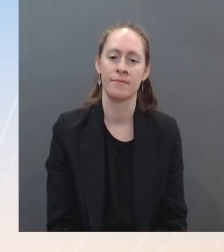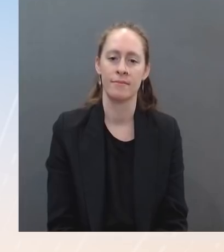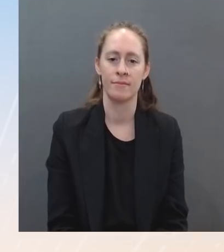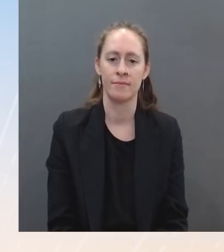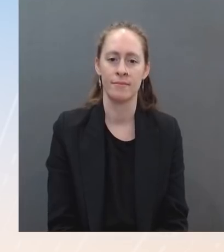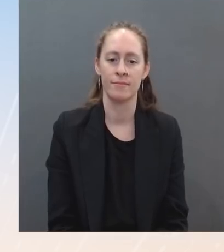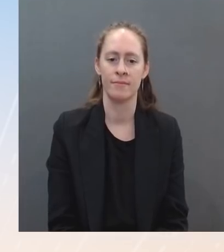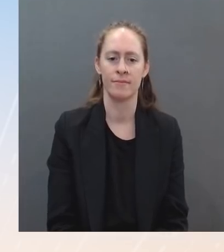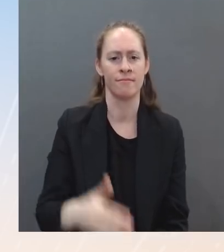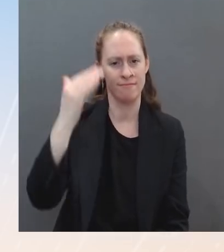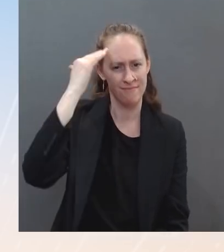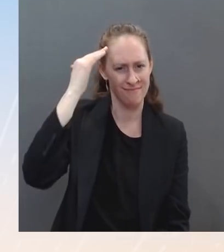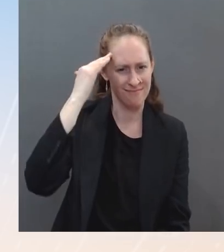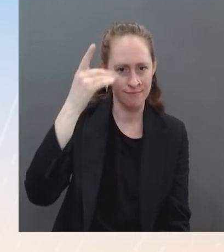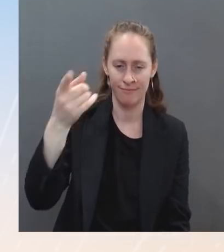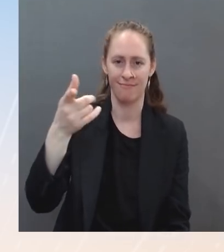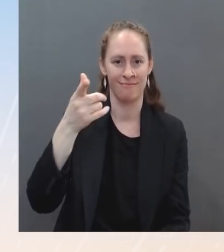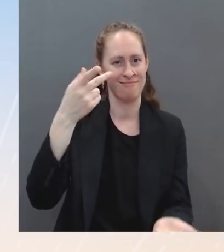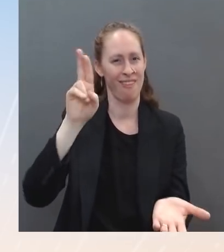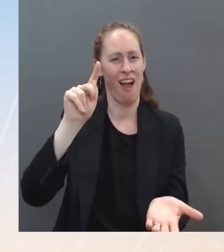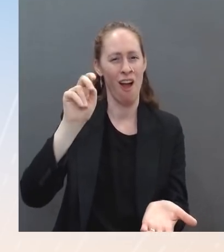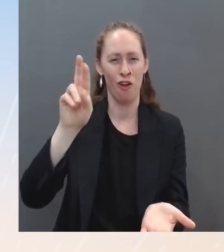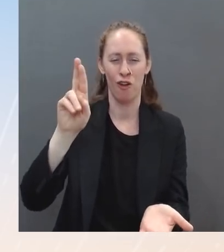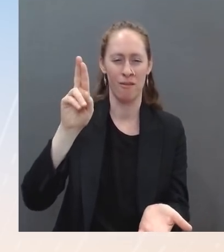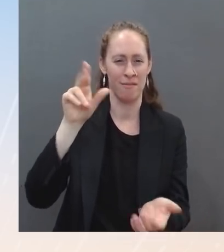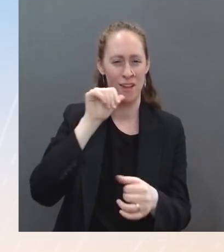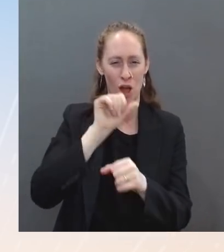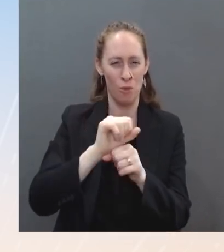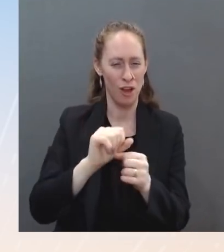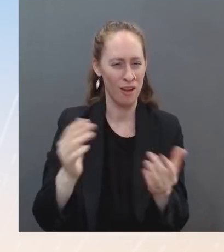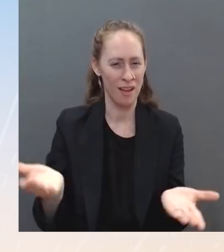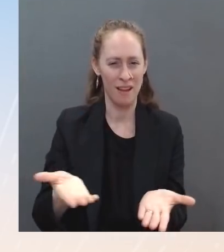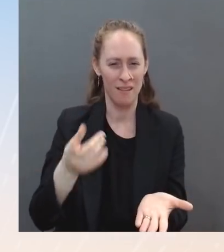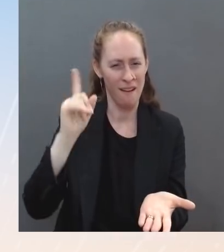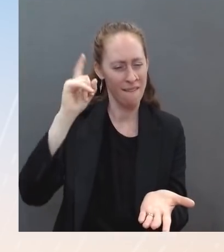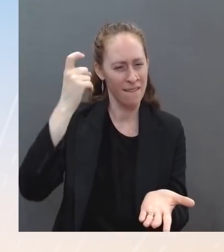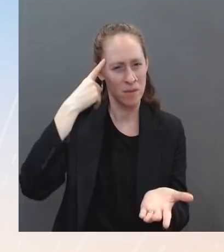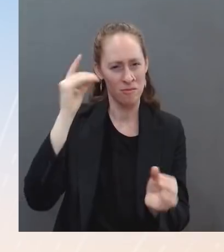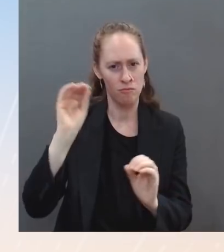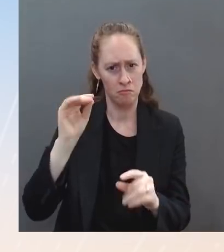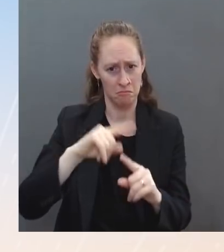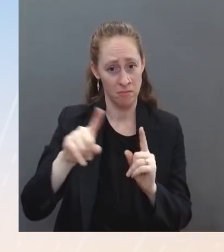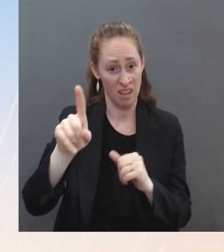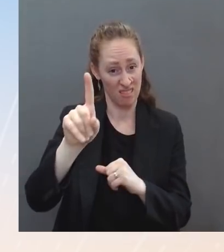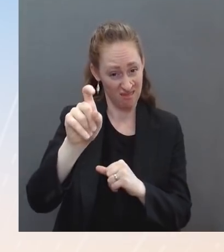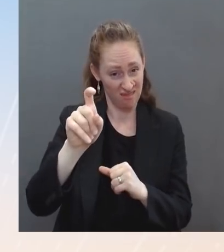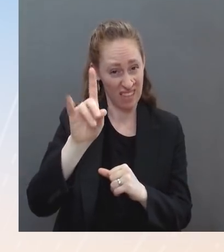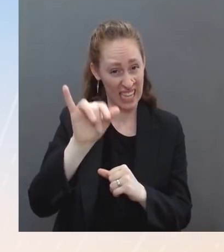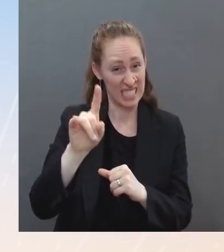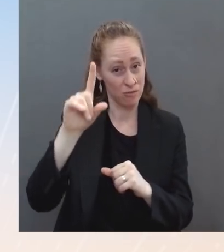Has the President read these reports? Do you guys take them to him when the inquires come in? And what has been his reaction to them?